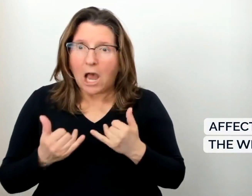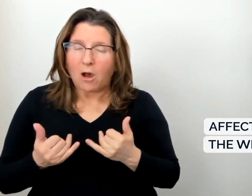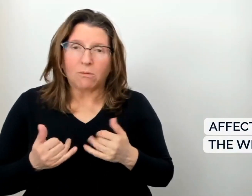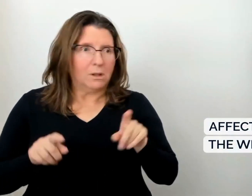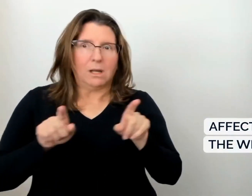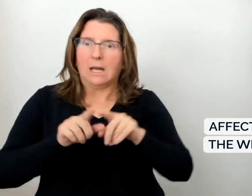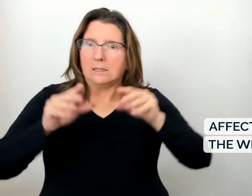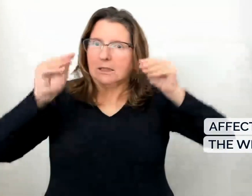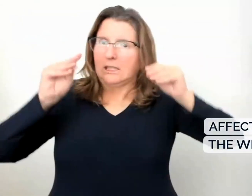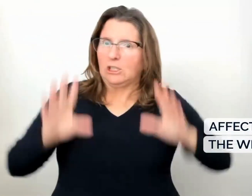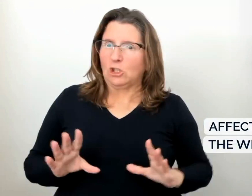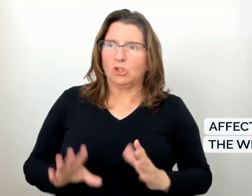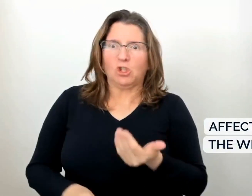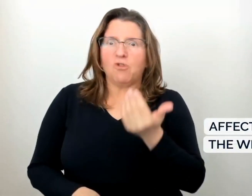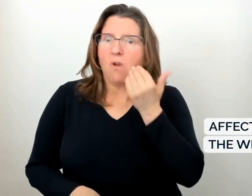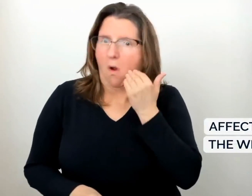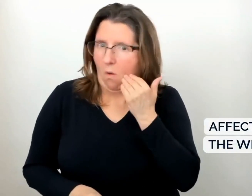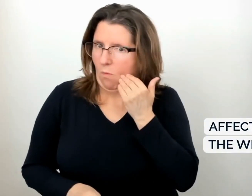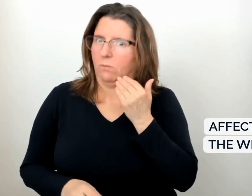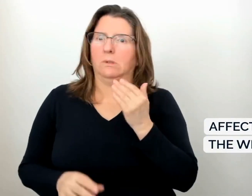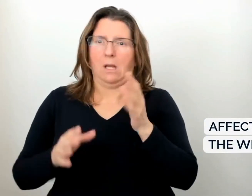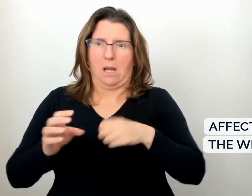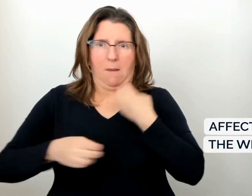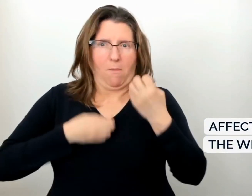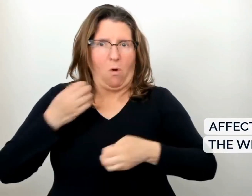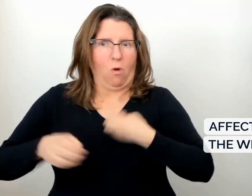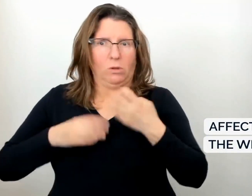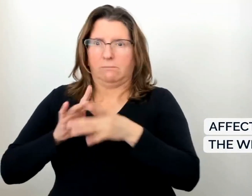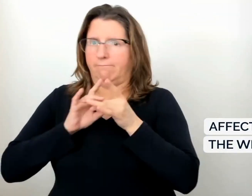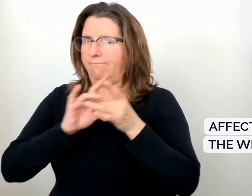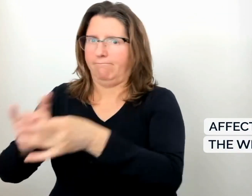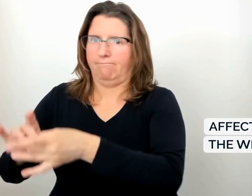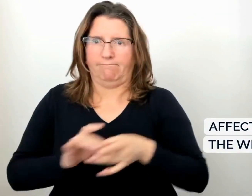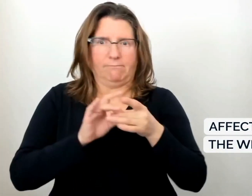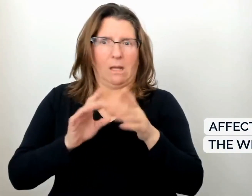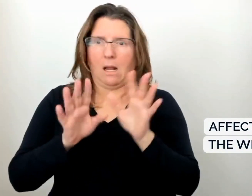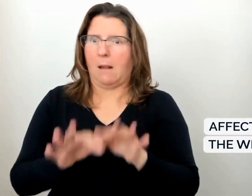Now she's a teacher herself, she knows the importance of teacher-student relationships.